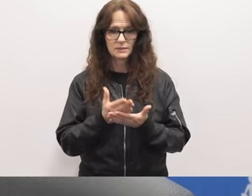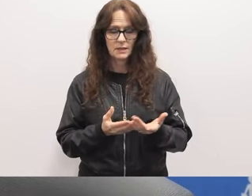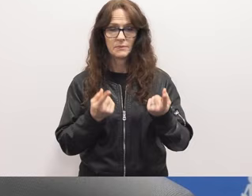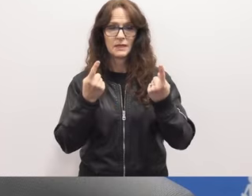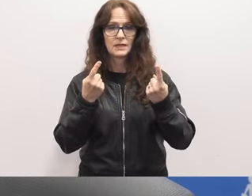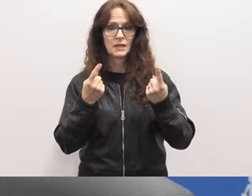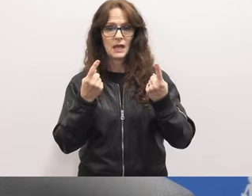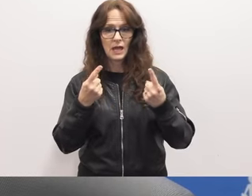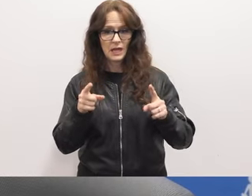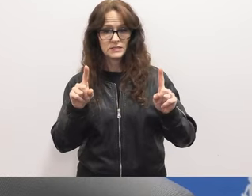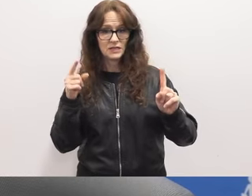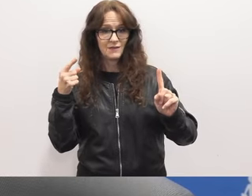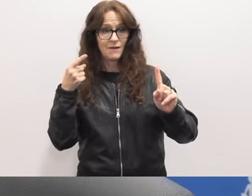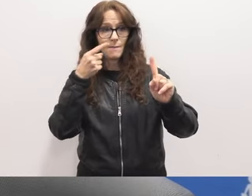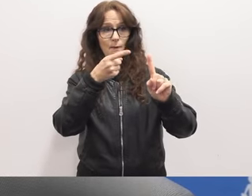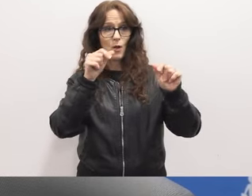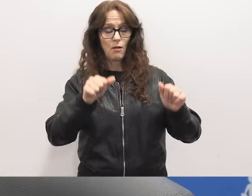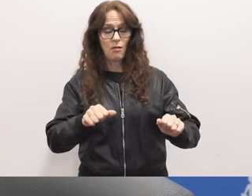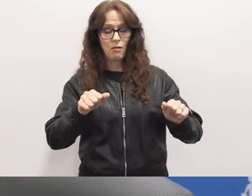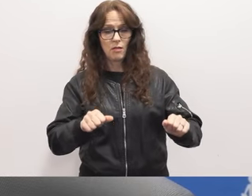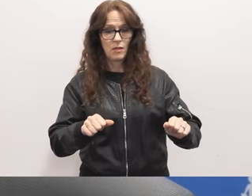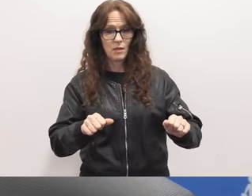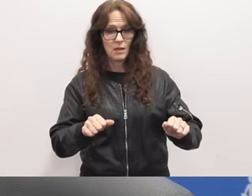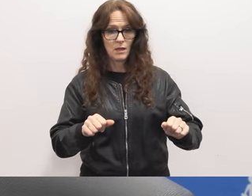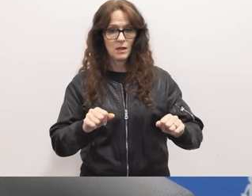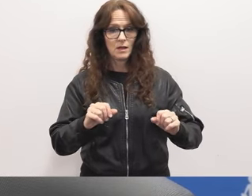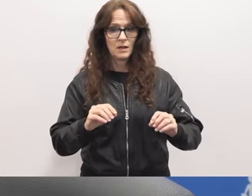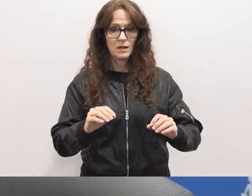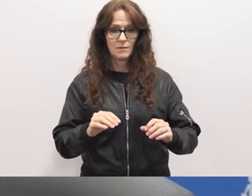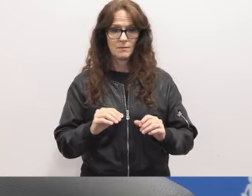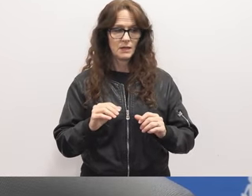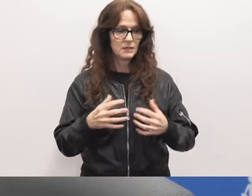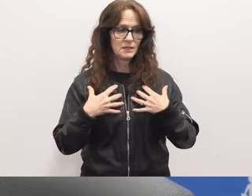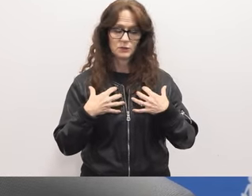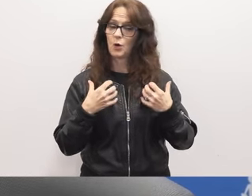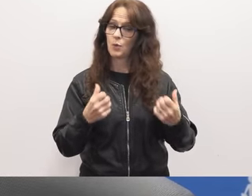but also something that's bold and courageous.